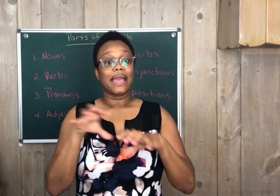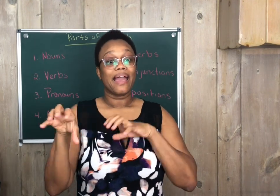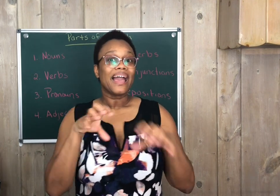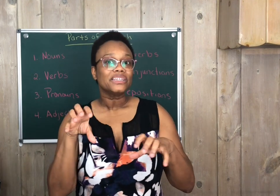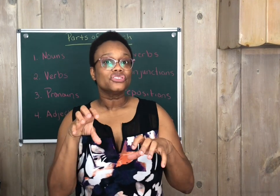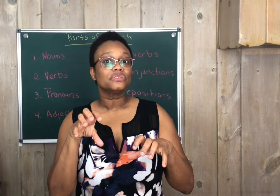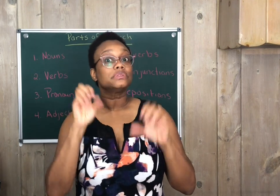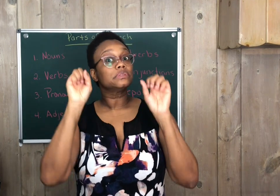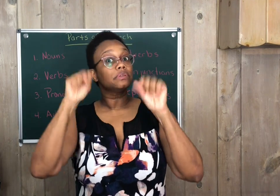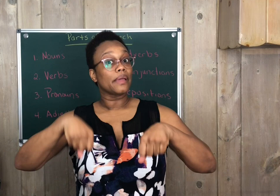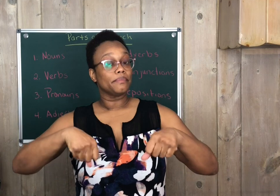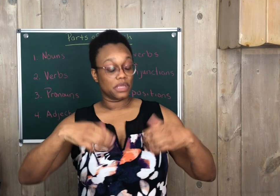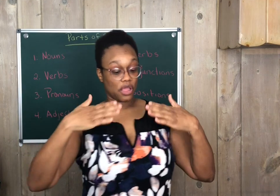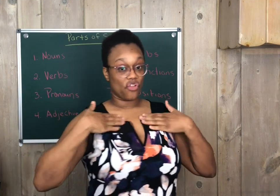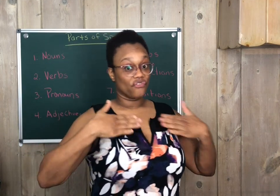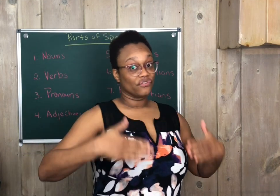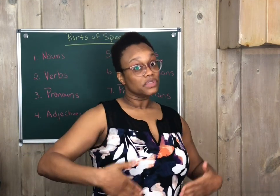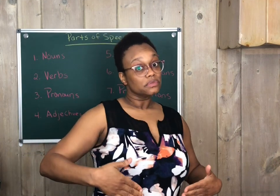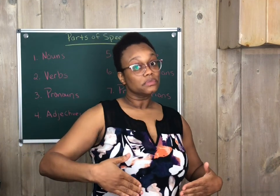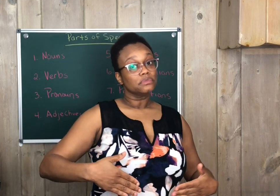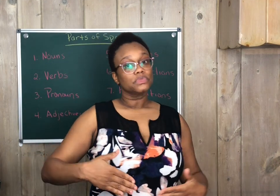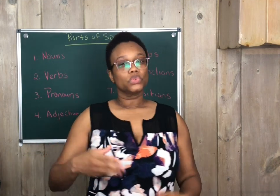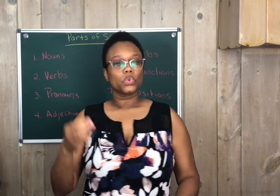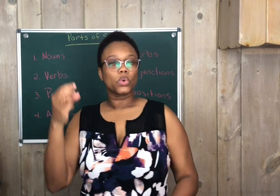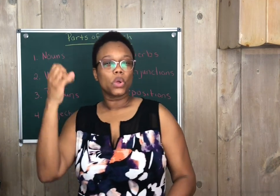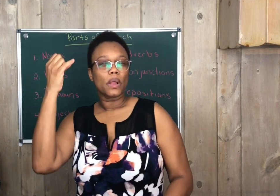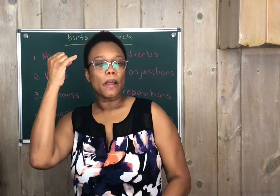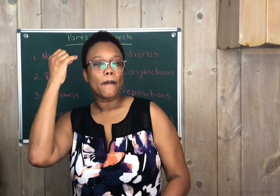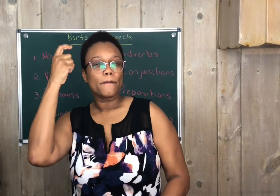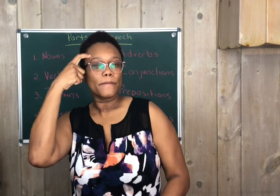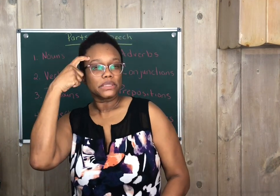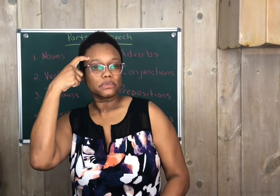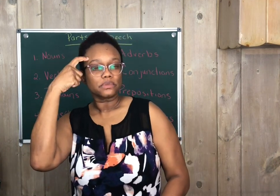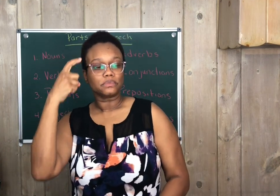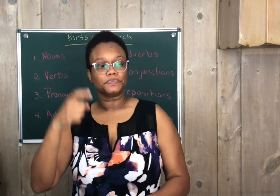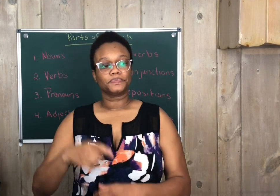Because most are action verbs they're either physical or mental